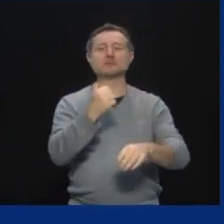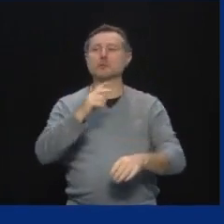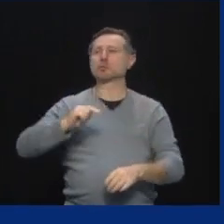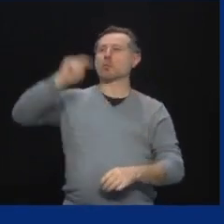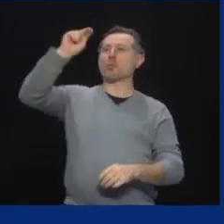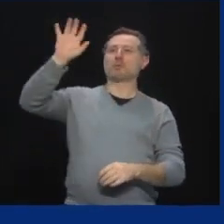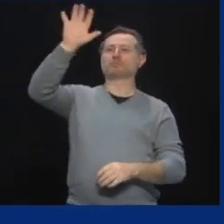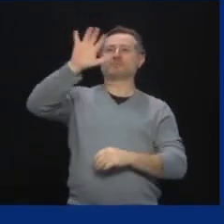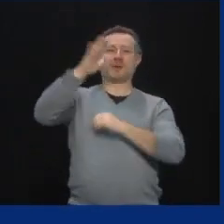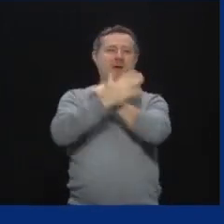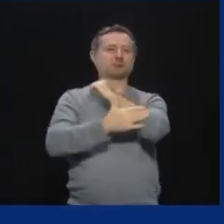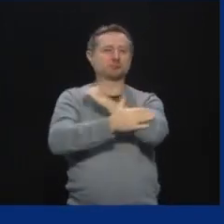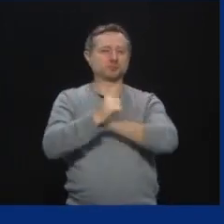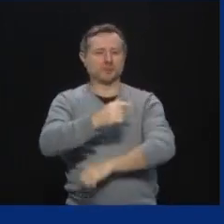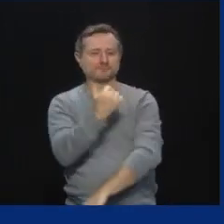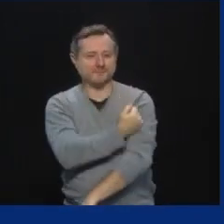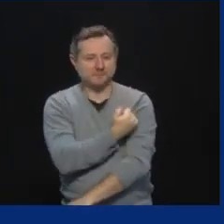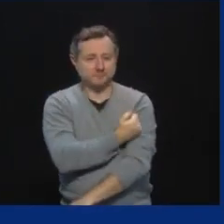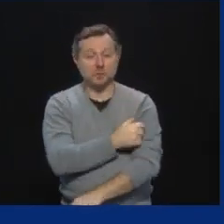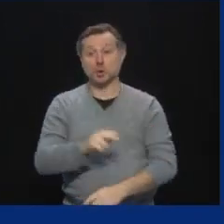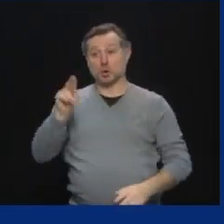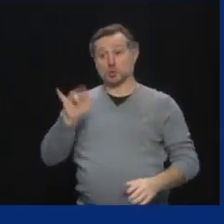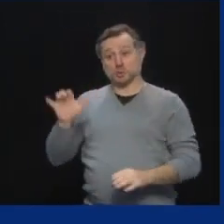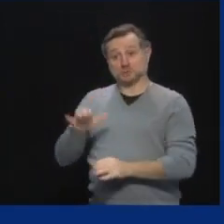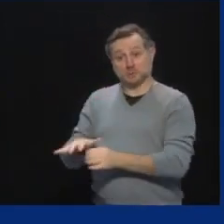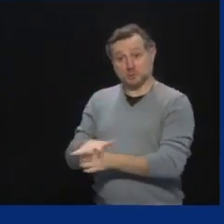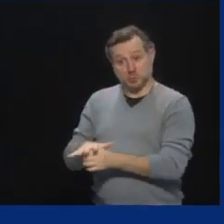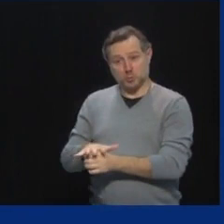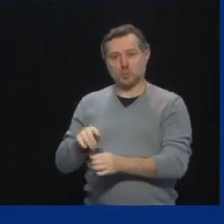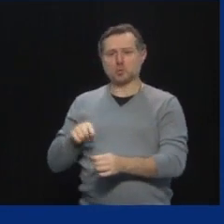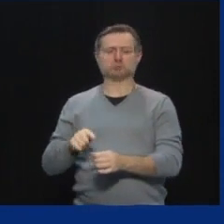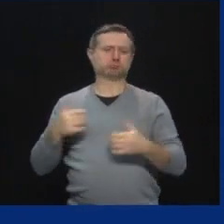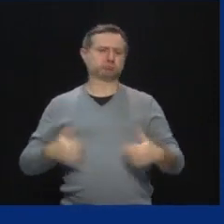about this had been the epicenter. And I see from my daily walks around the